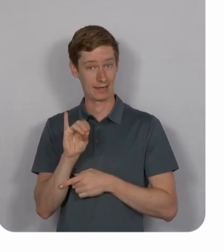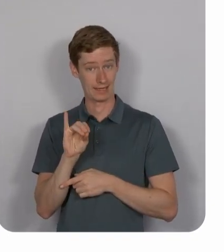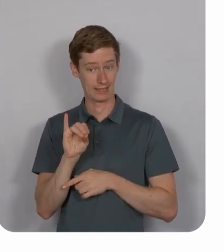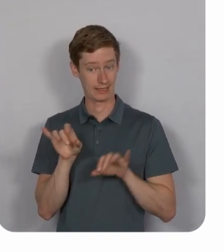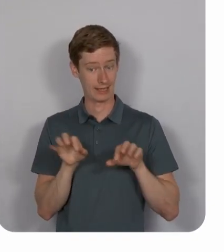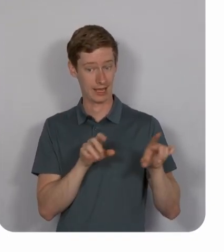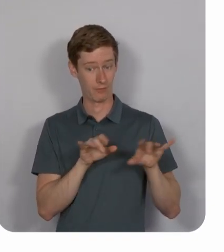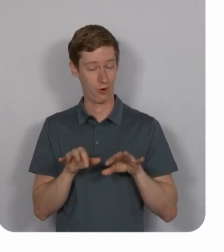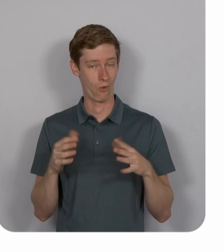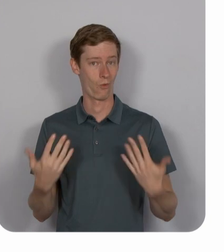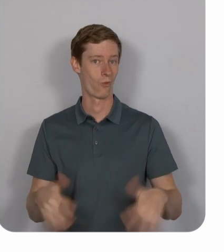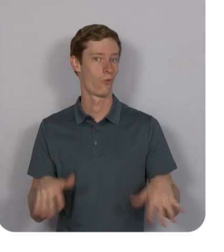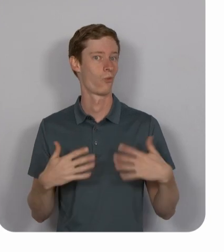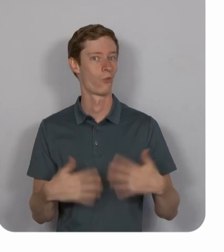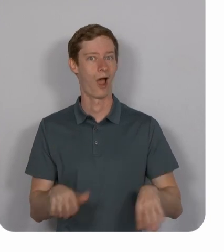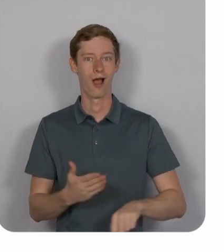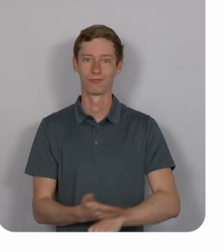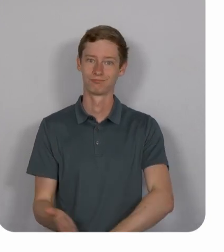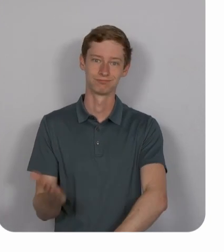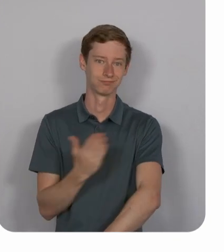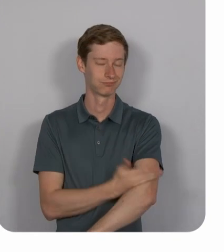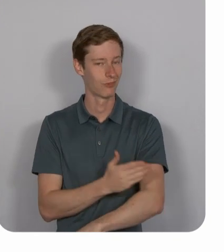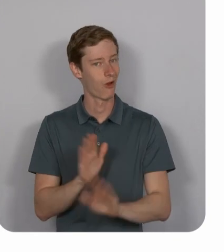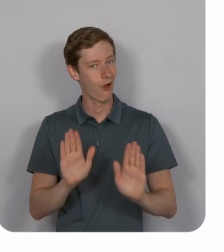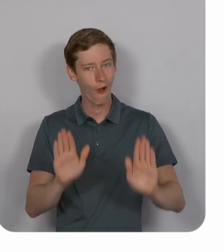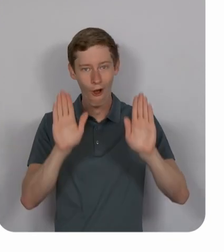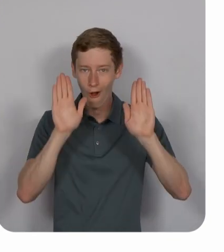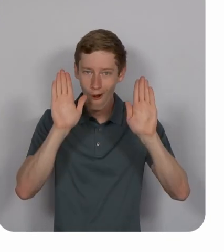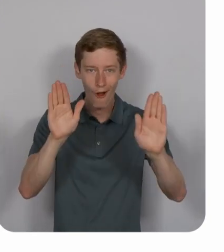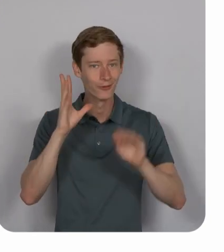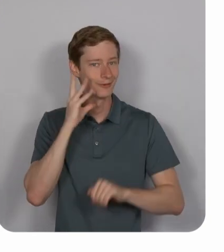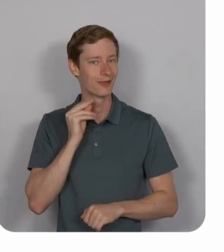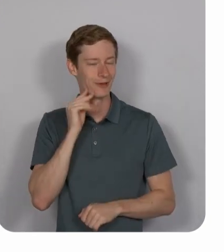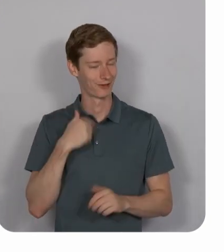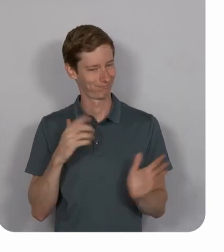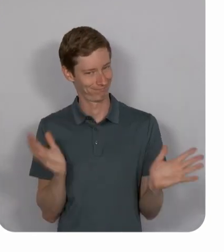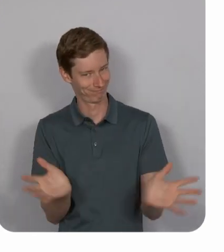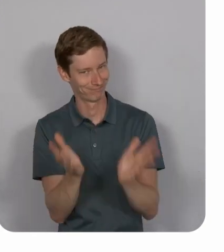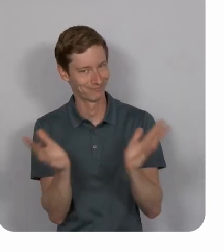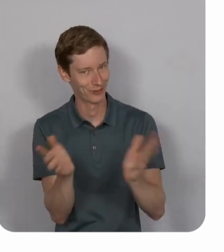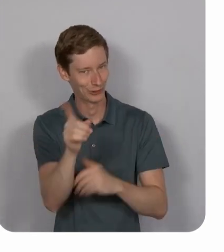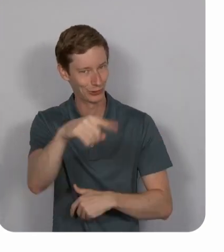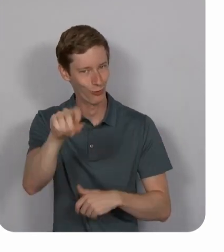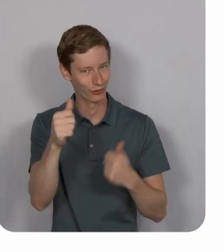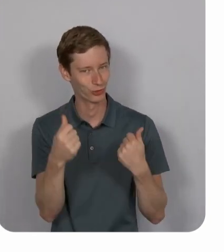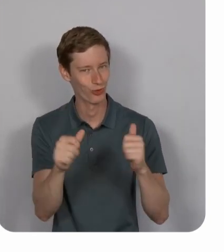It's just an outstanding experience that I encourage you all to try. This sort of new use case,